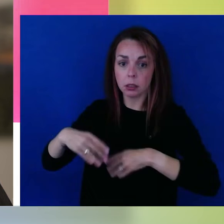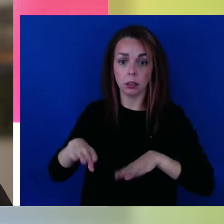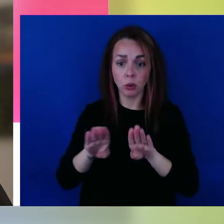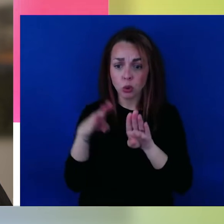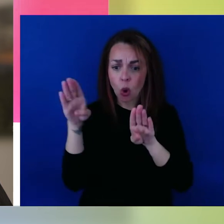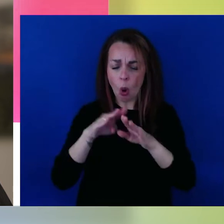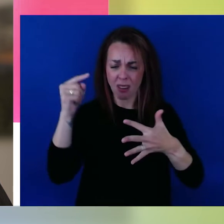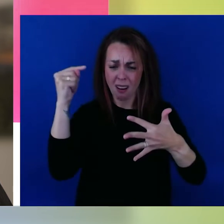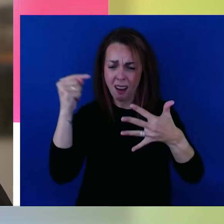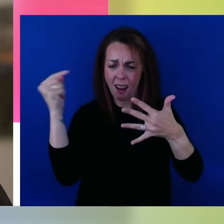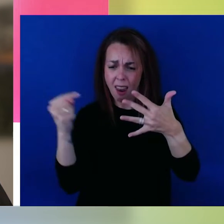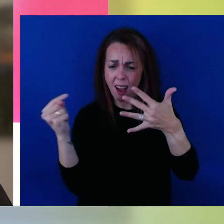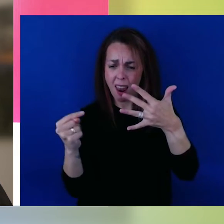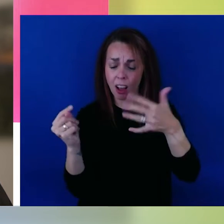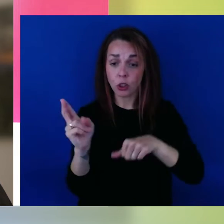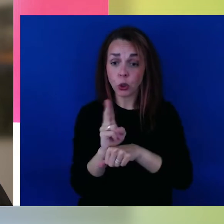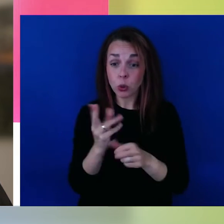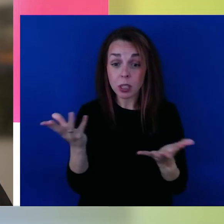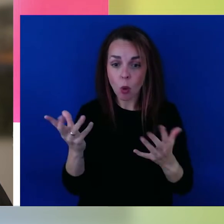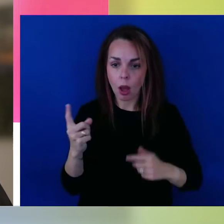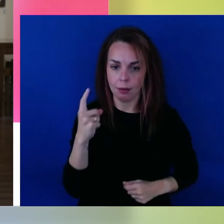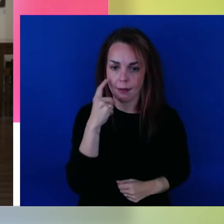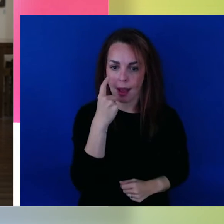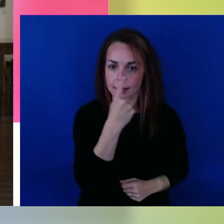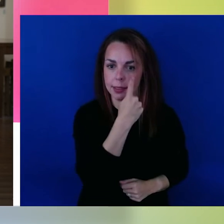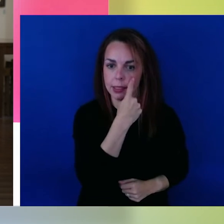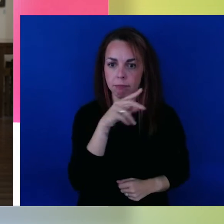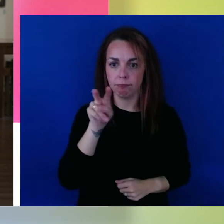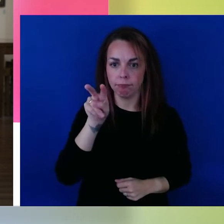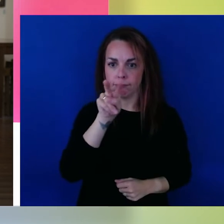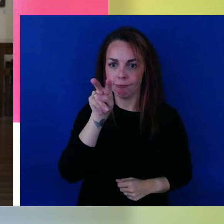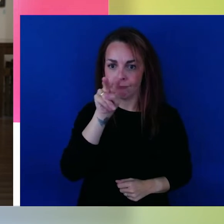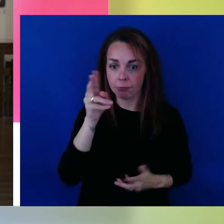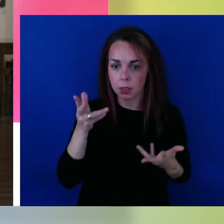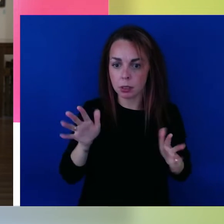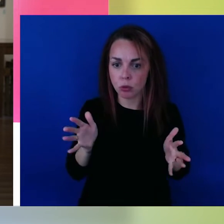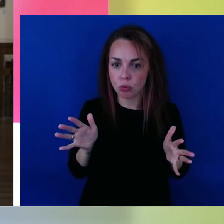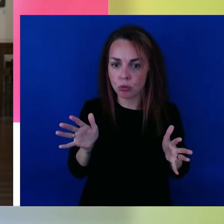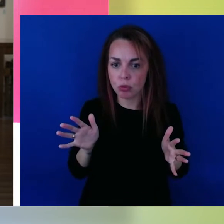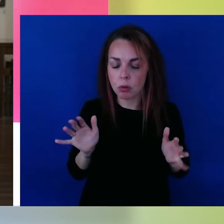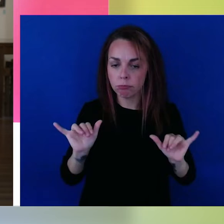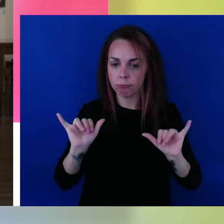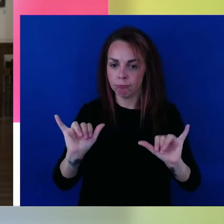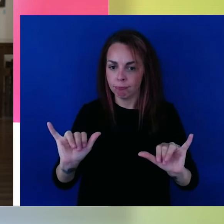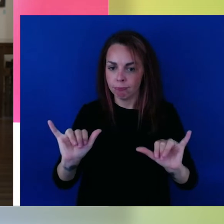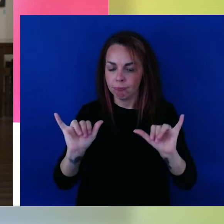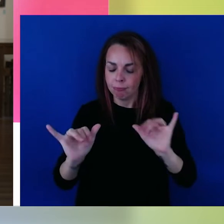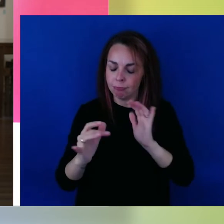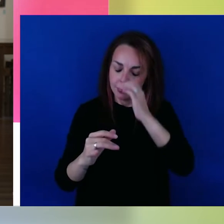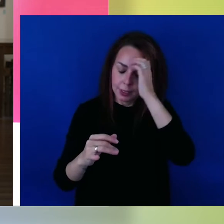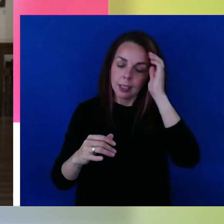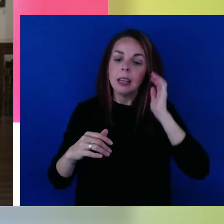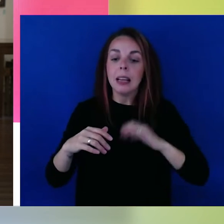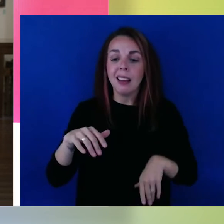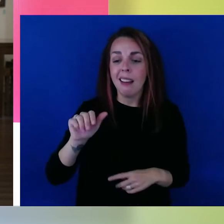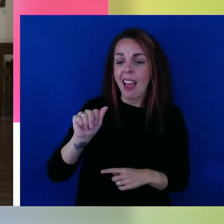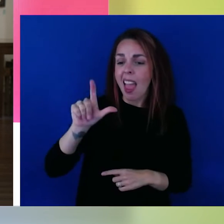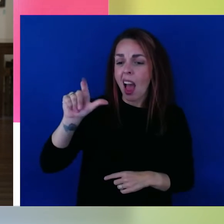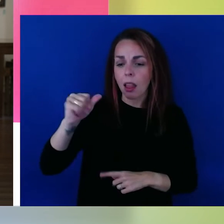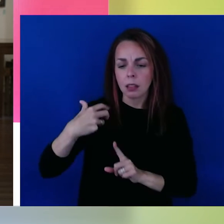using just my eyes. Again, much of what ALS has taken away,